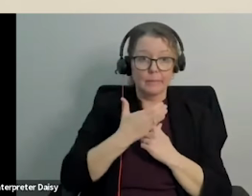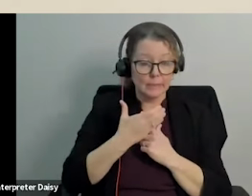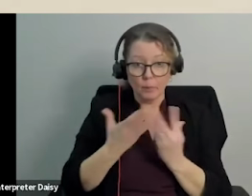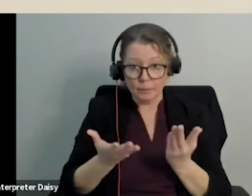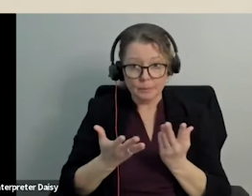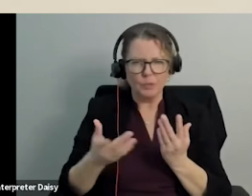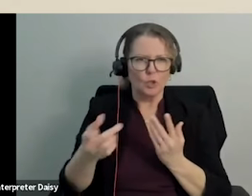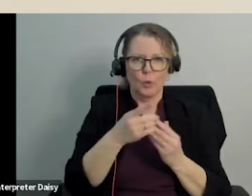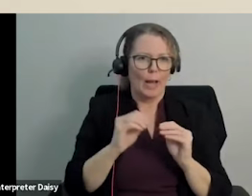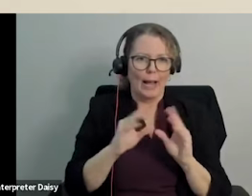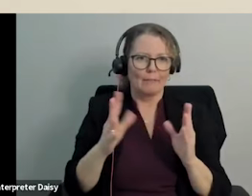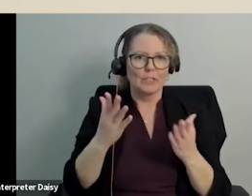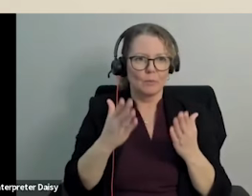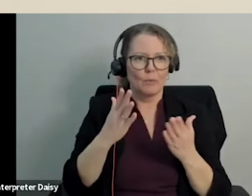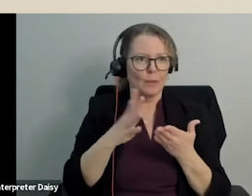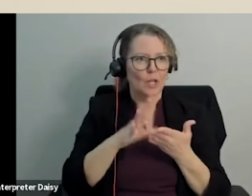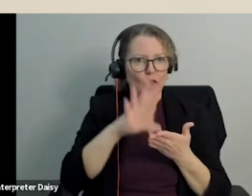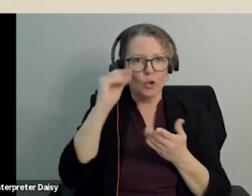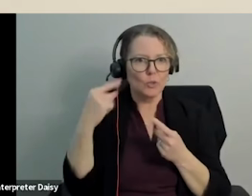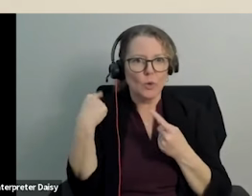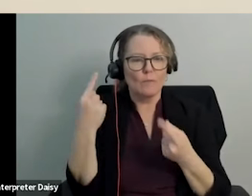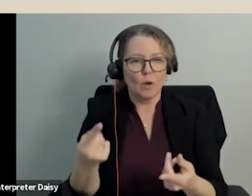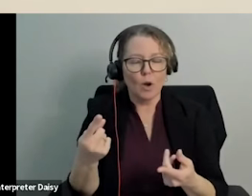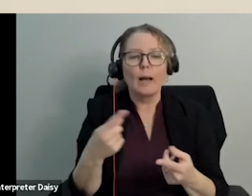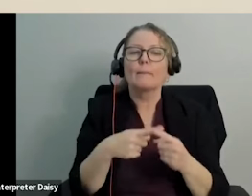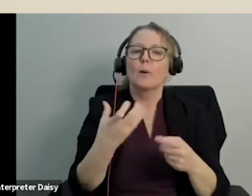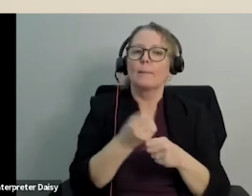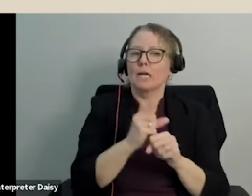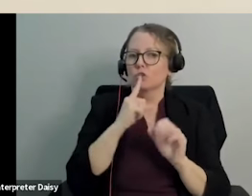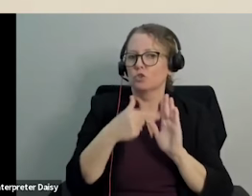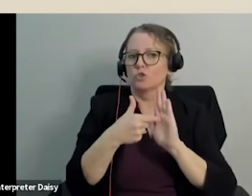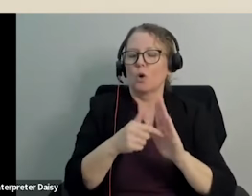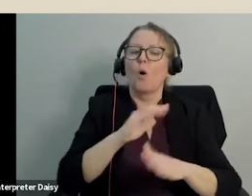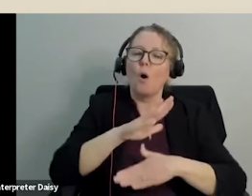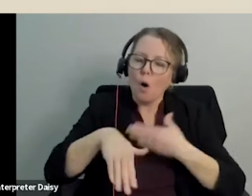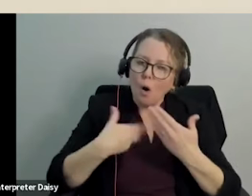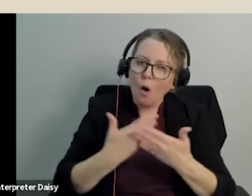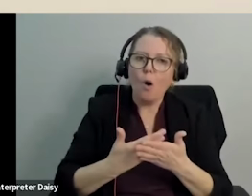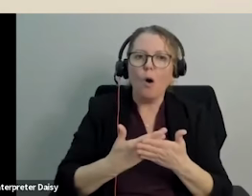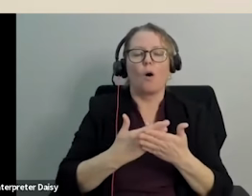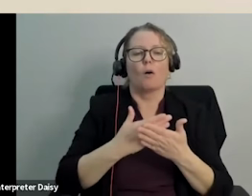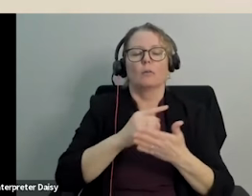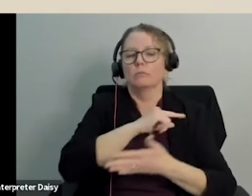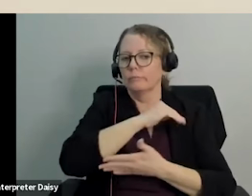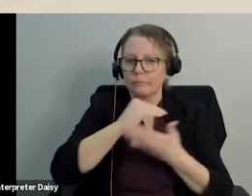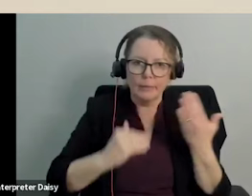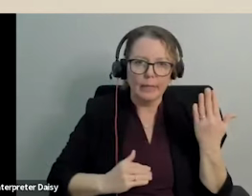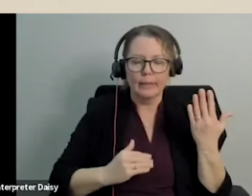so far in this Student Academy. And so you wanna make sure you're showcasing all aspects of someone's identity, not just those that are visible.